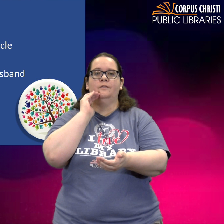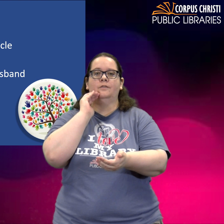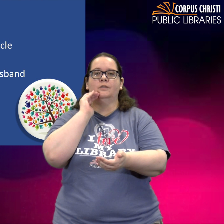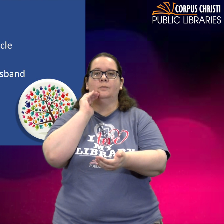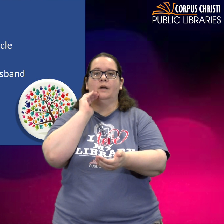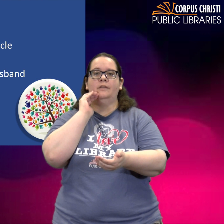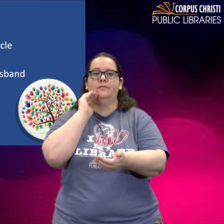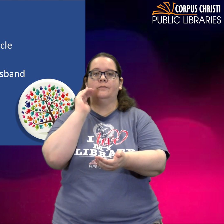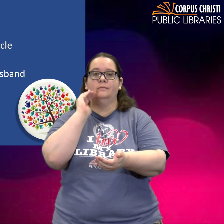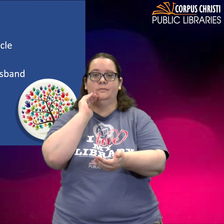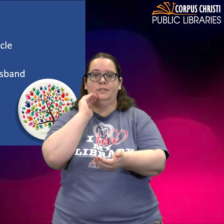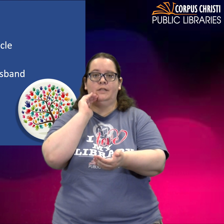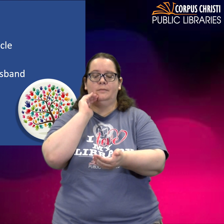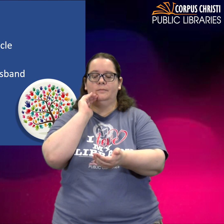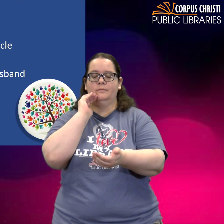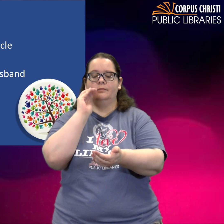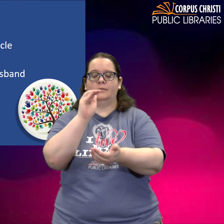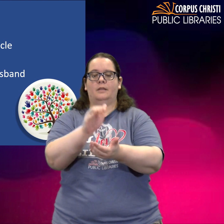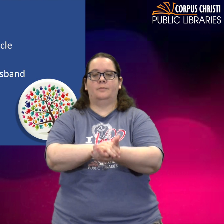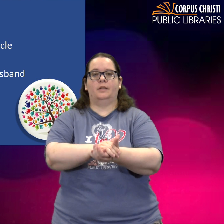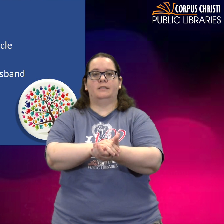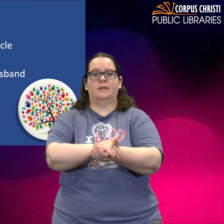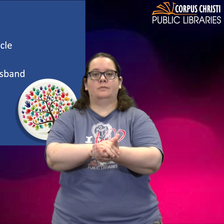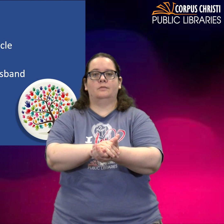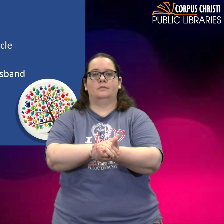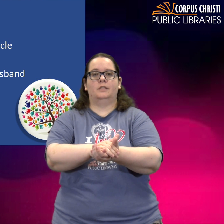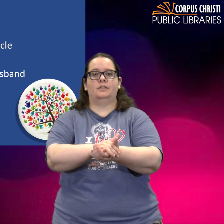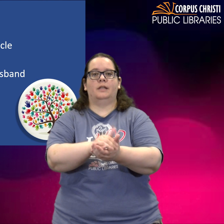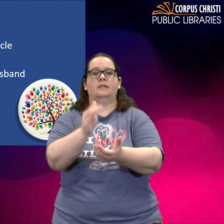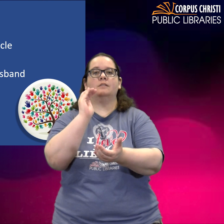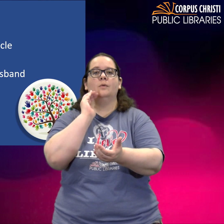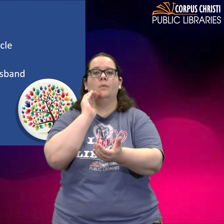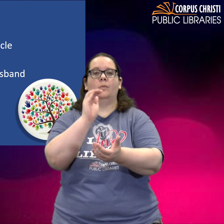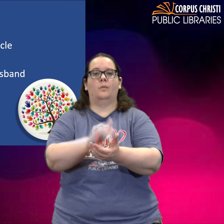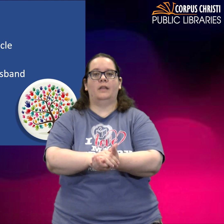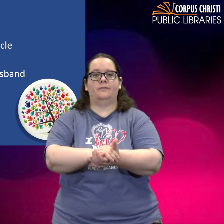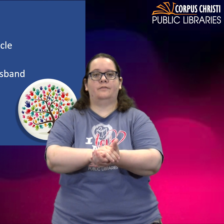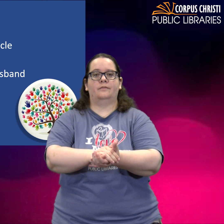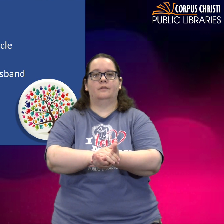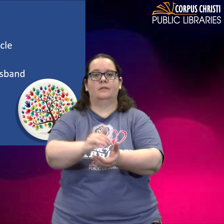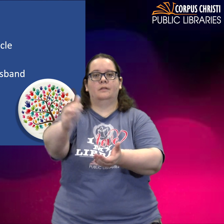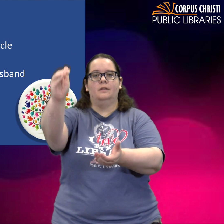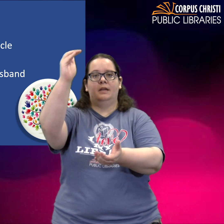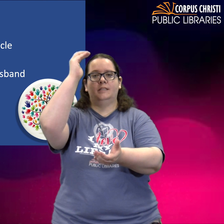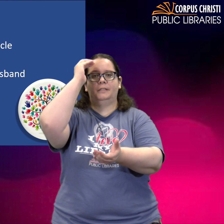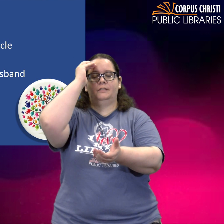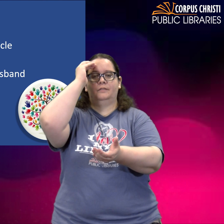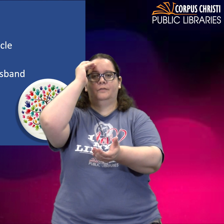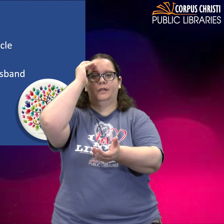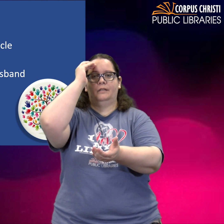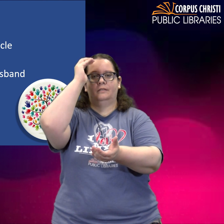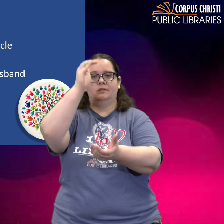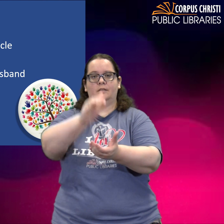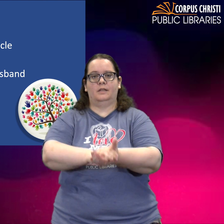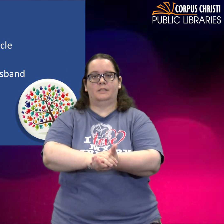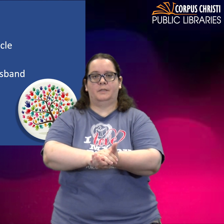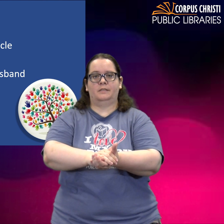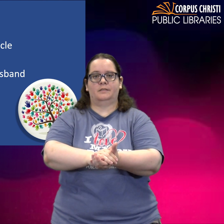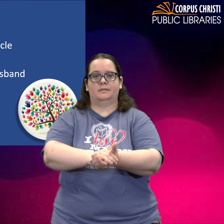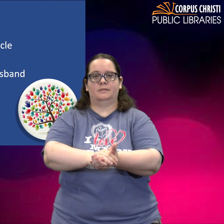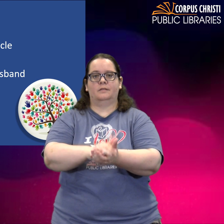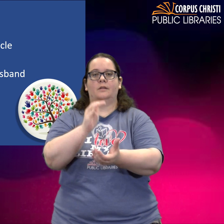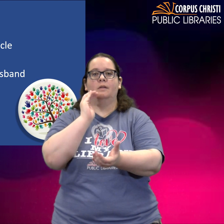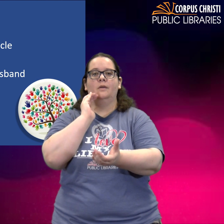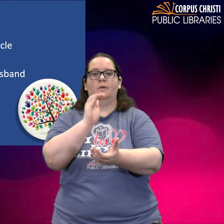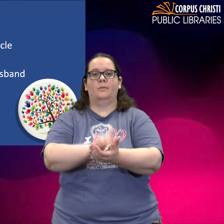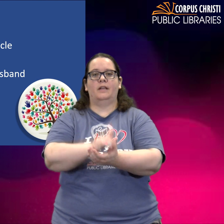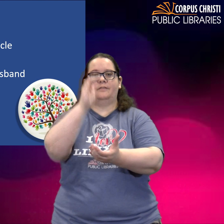For wife, chin and then bring it down into your hands, wife. Husband, forehead, husband. Wife,